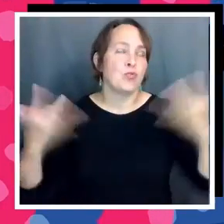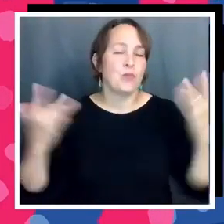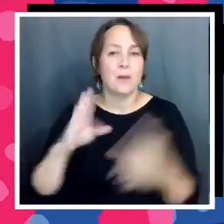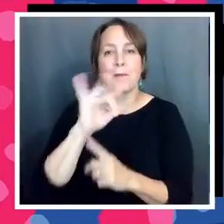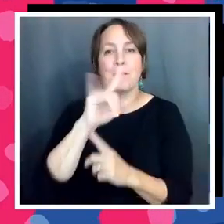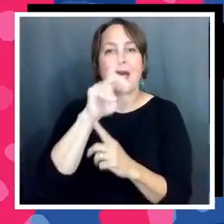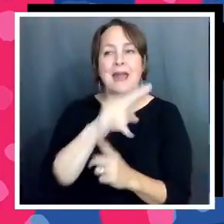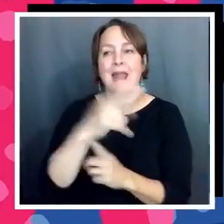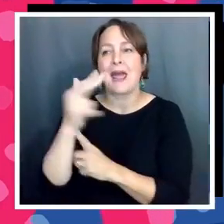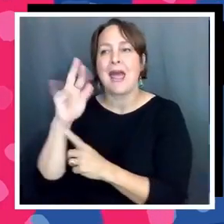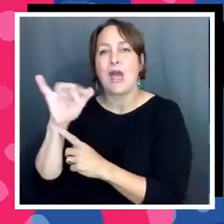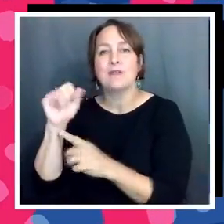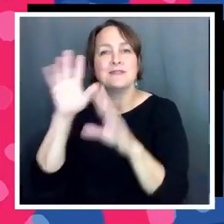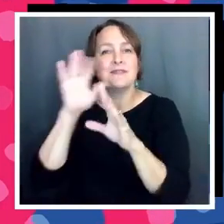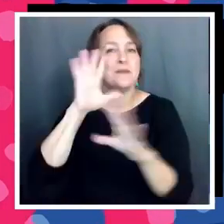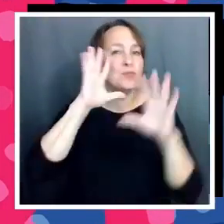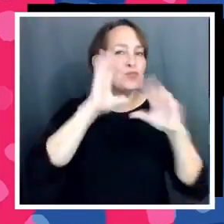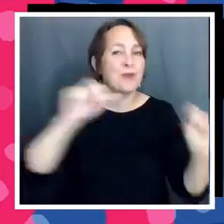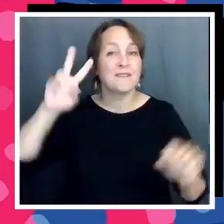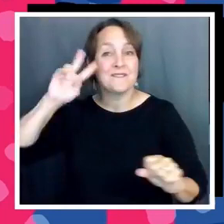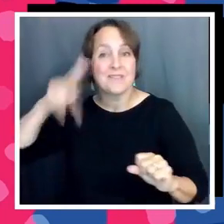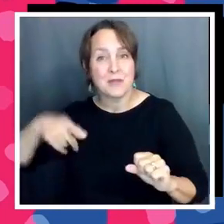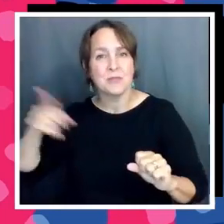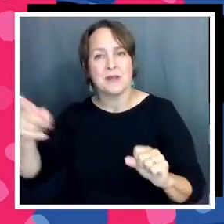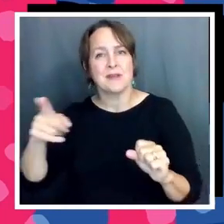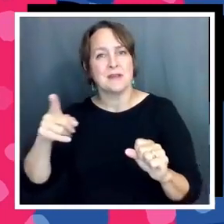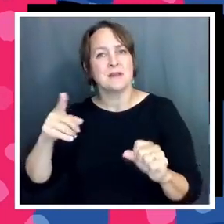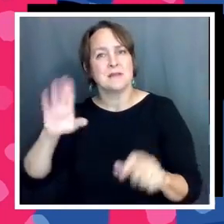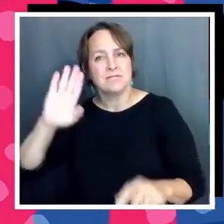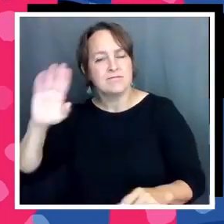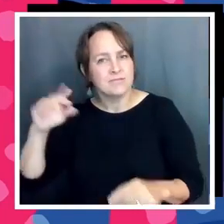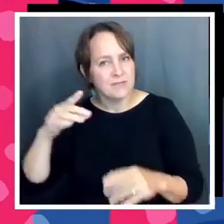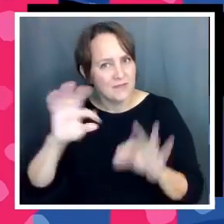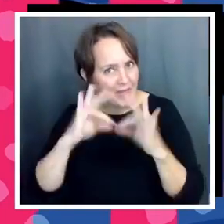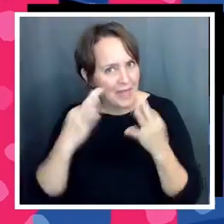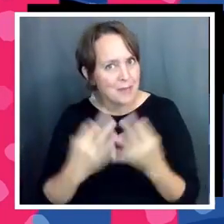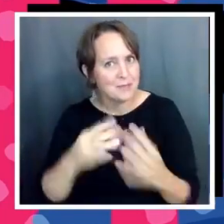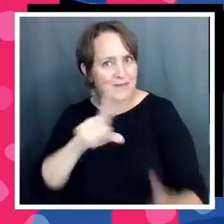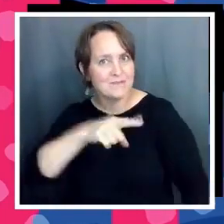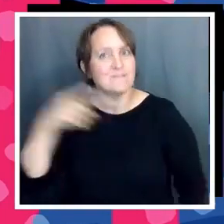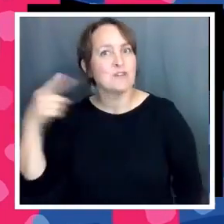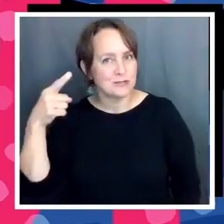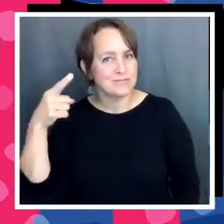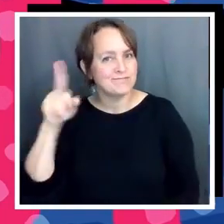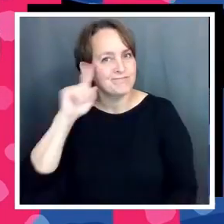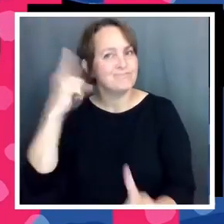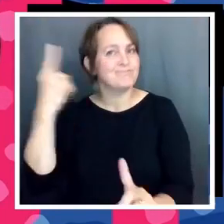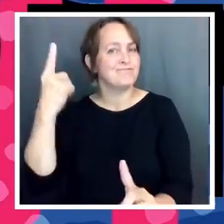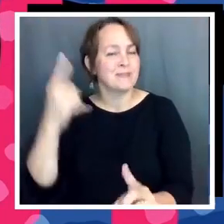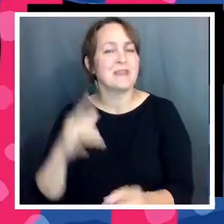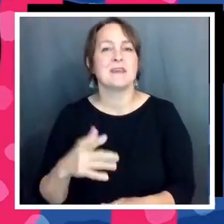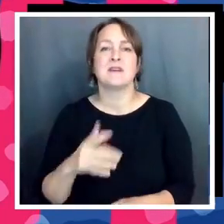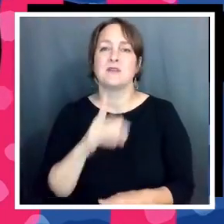.GOV I'VE SPENT A LOT OF TIME ADVOCATING FOR KIDS AND FAMILIES AND I'M SO EXCITED